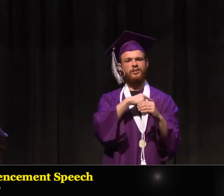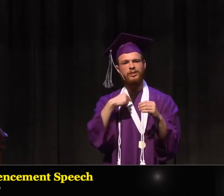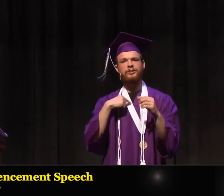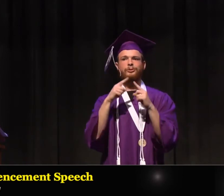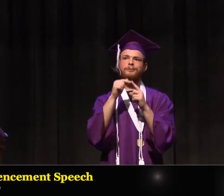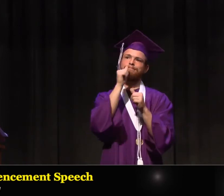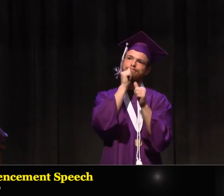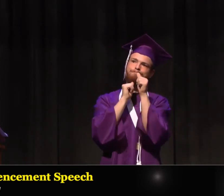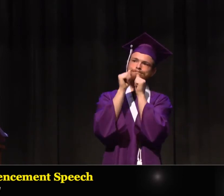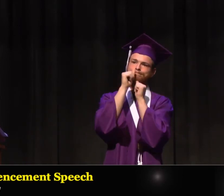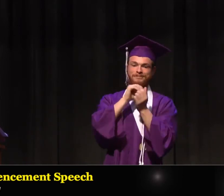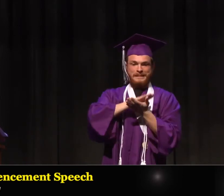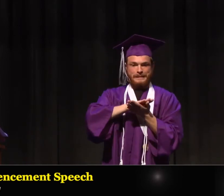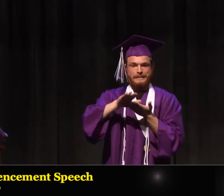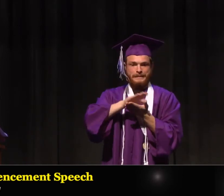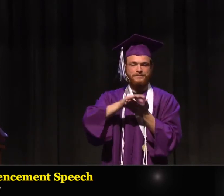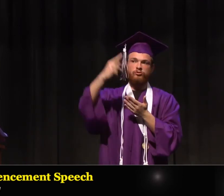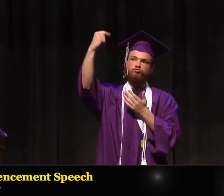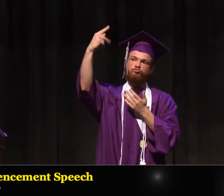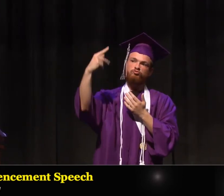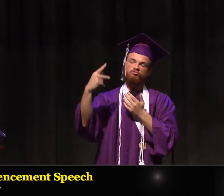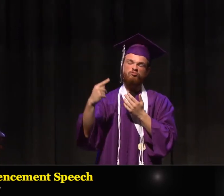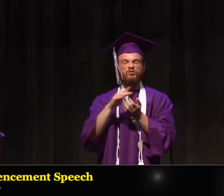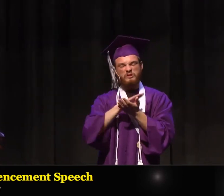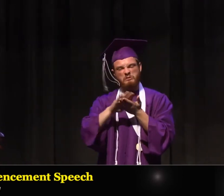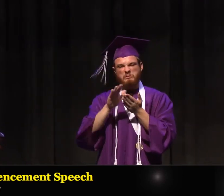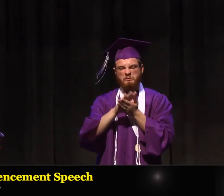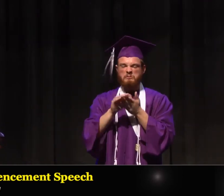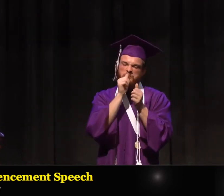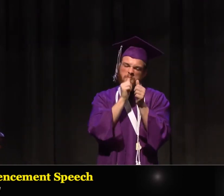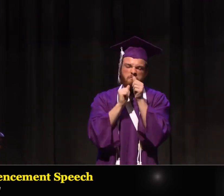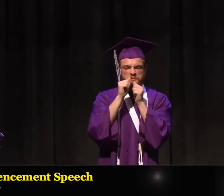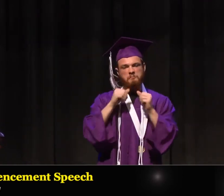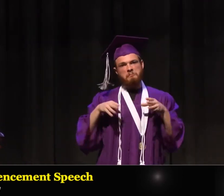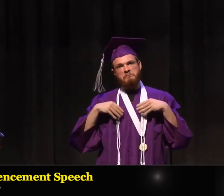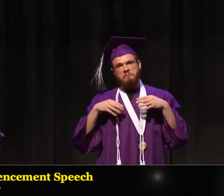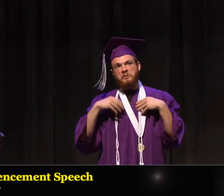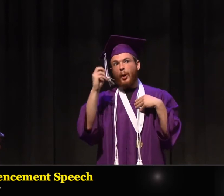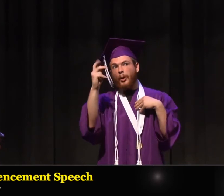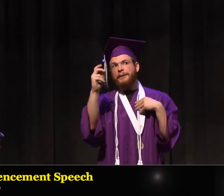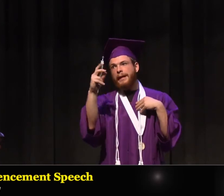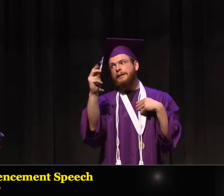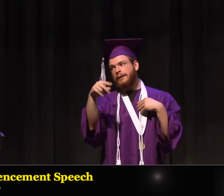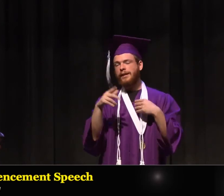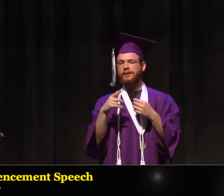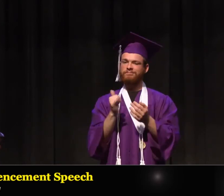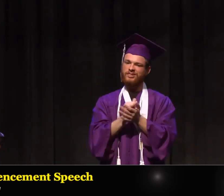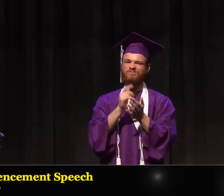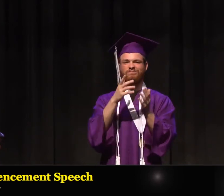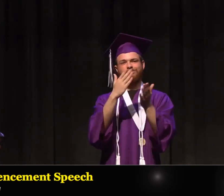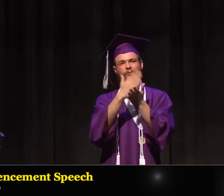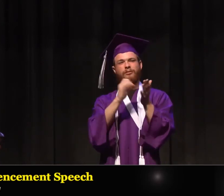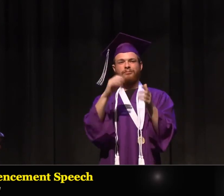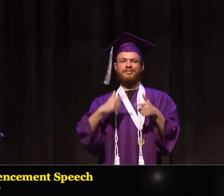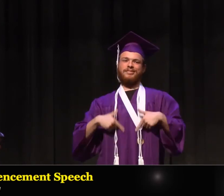who taught us to clean every Thursday, our deep cleaning. We accepted.